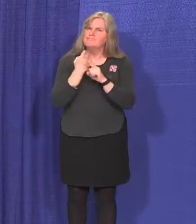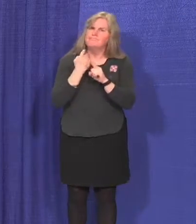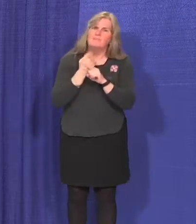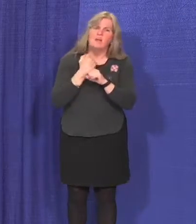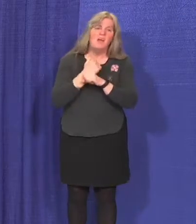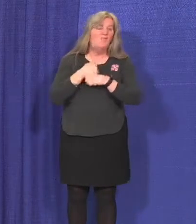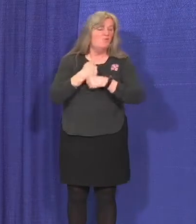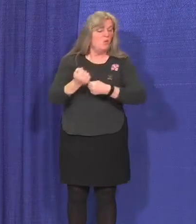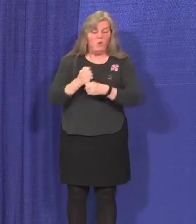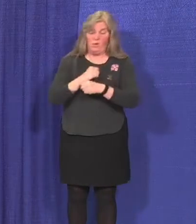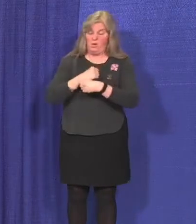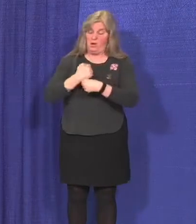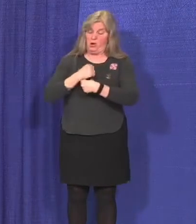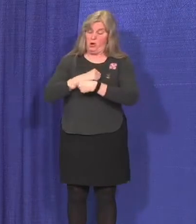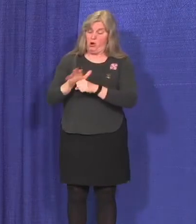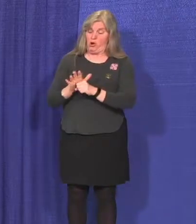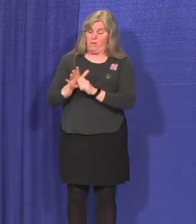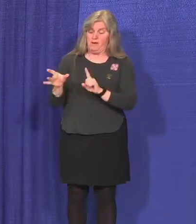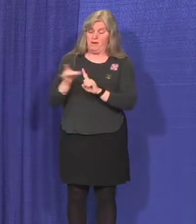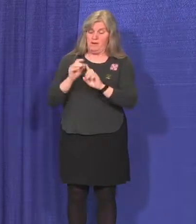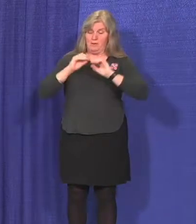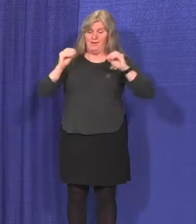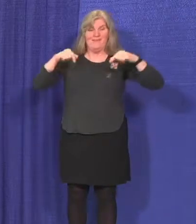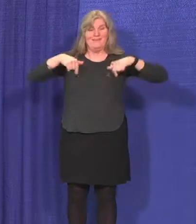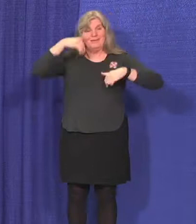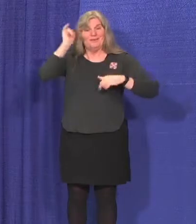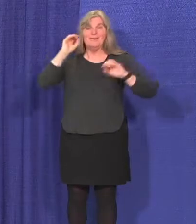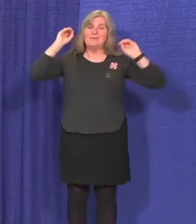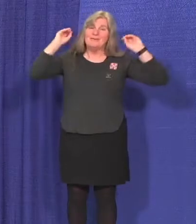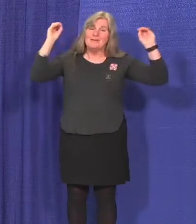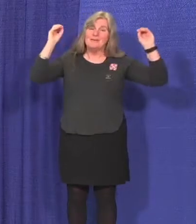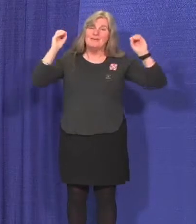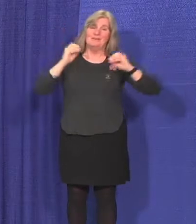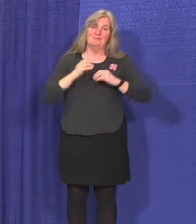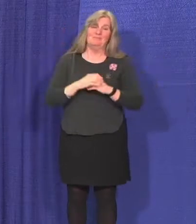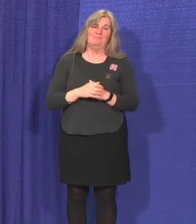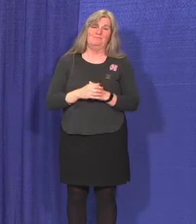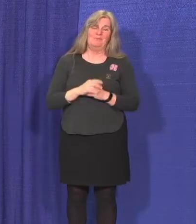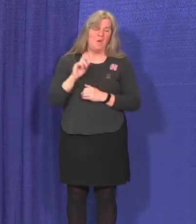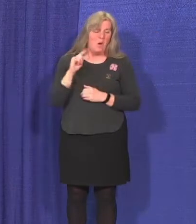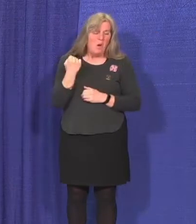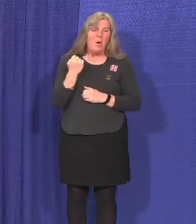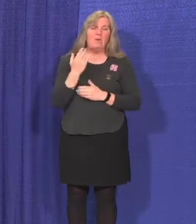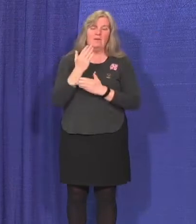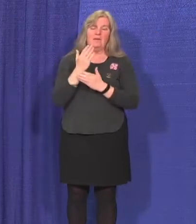to their limits. In light of what has happened across the country I am feeling